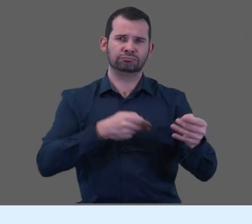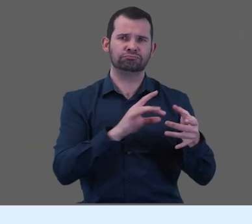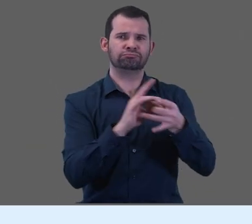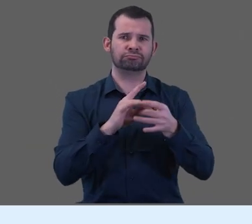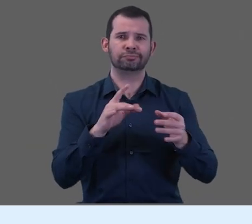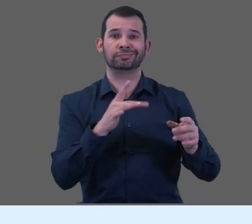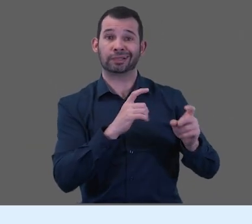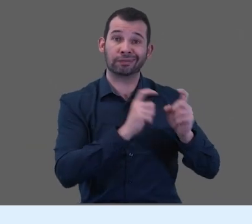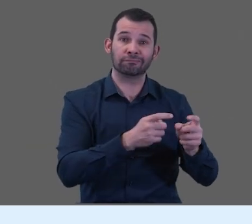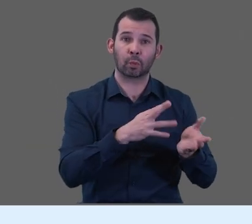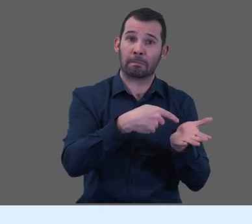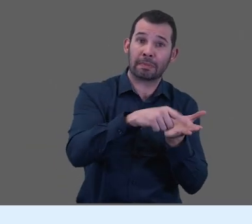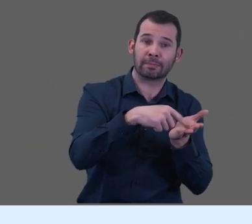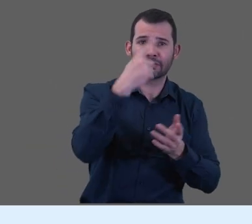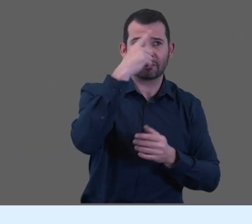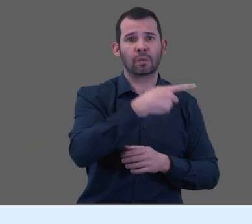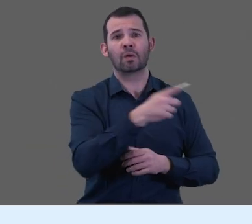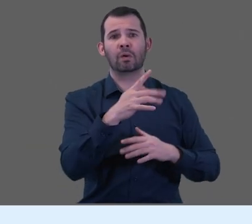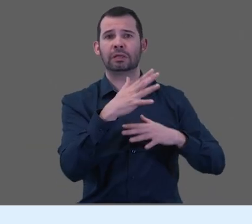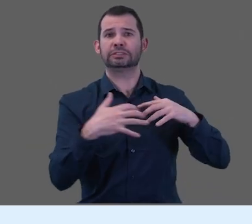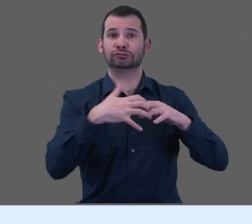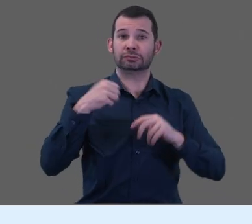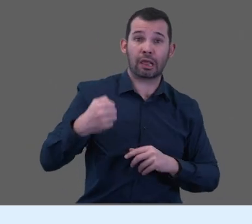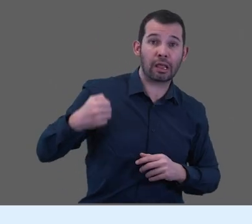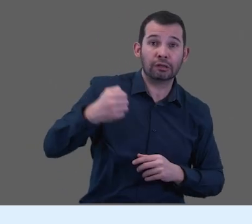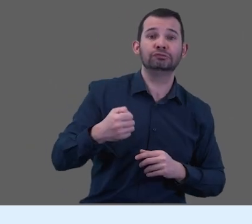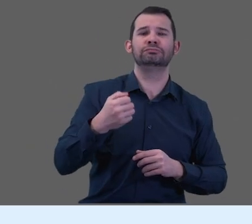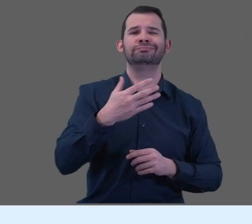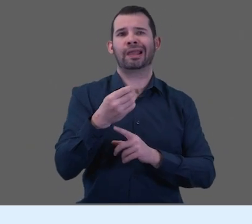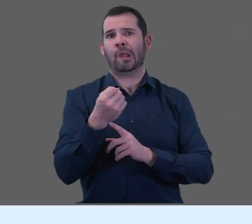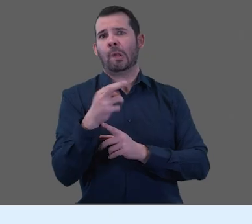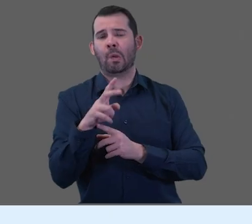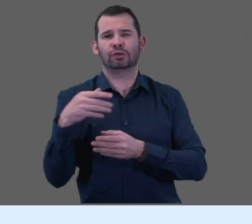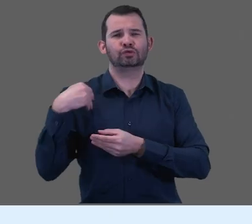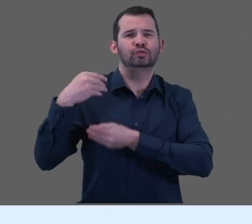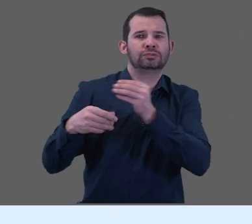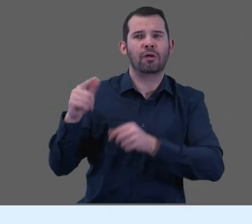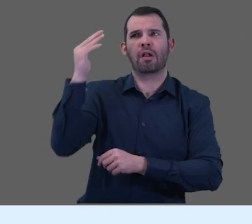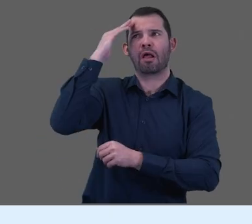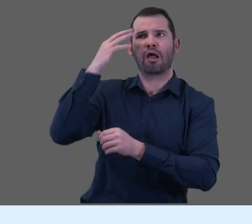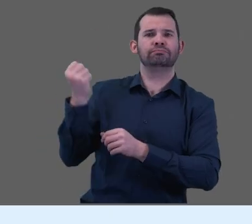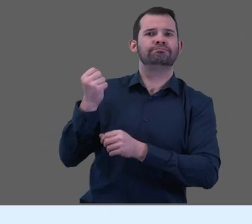Costs related to gifts or payments to Indigenous Elders and/or traditional